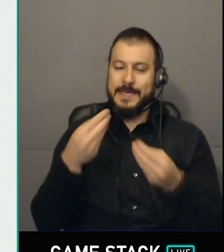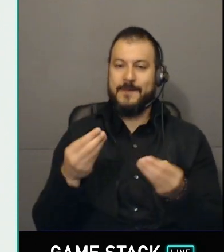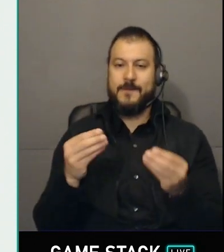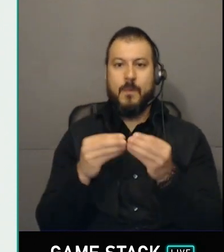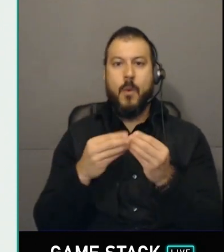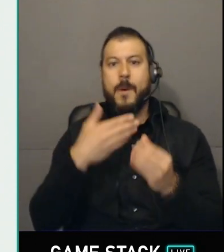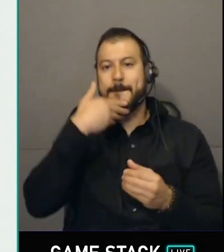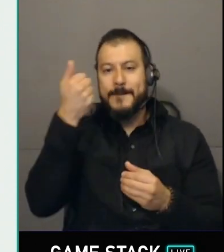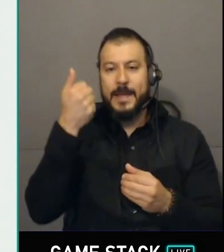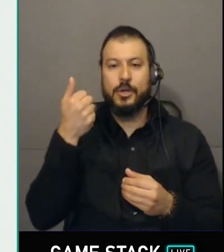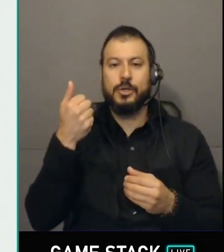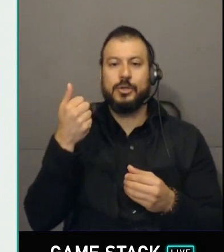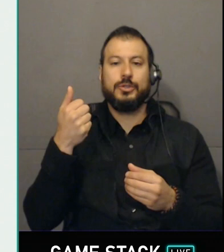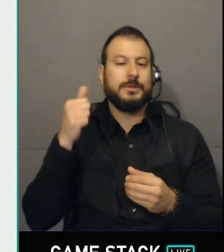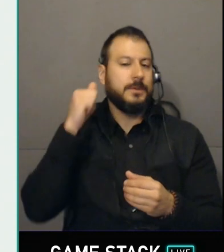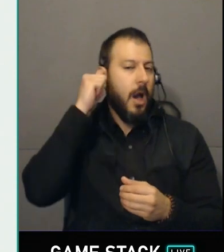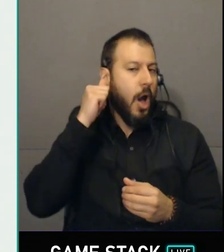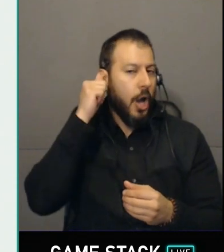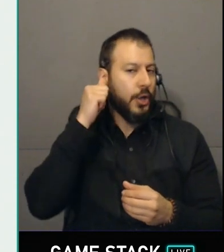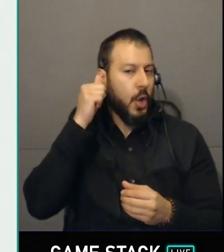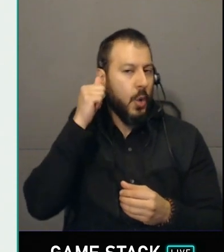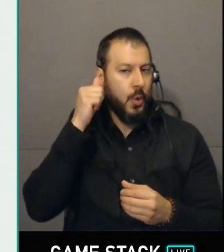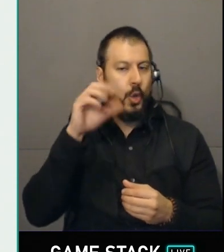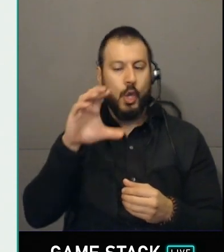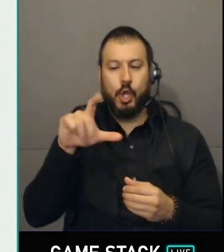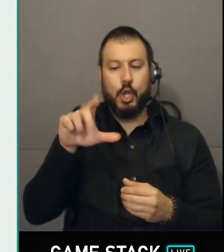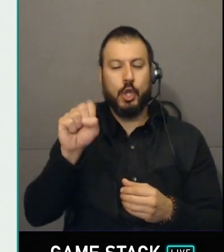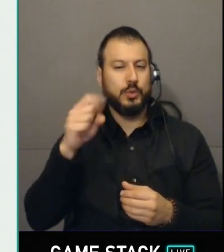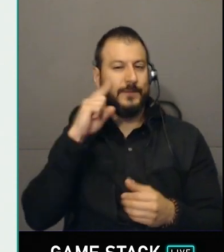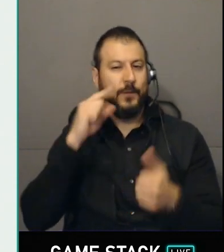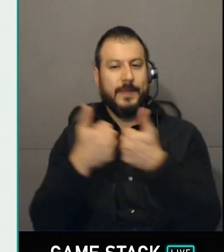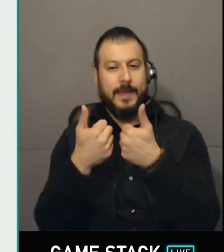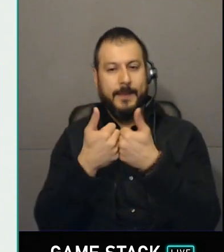They worked on doing very strong sound design,